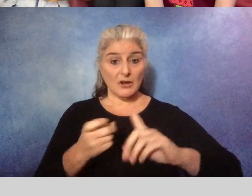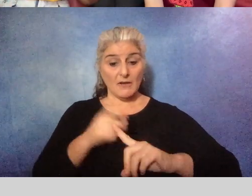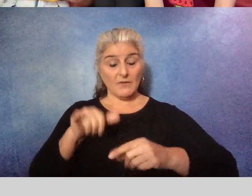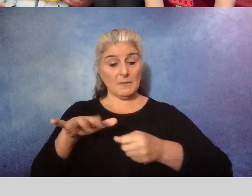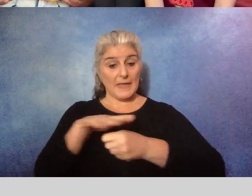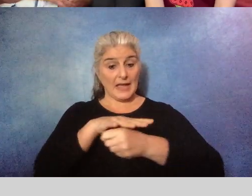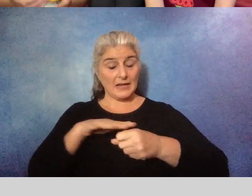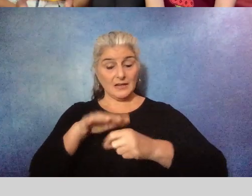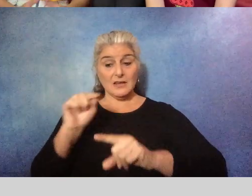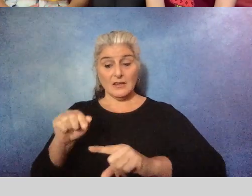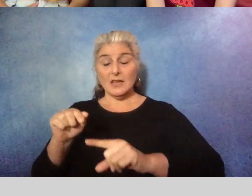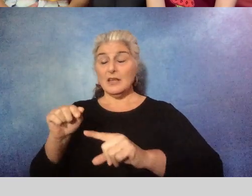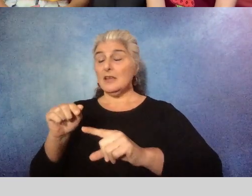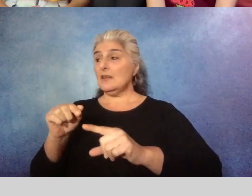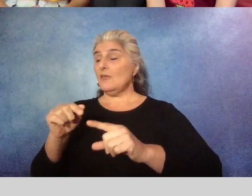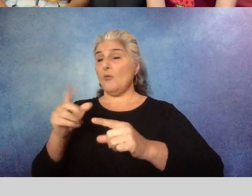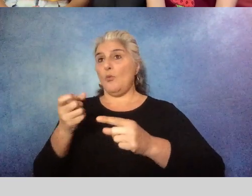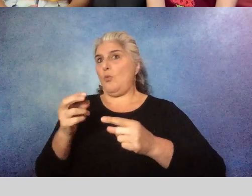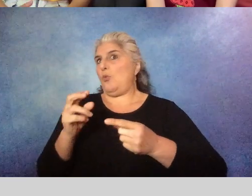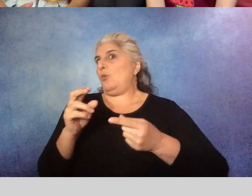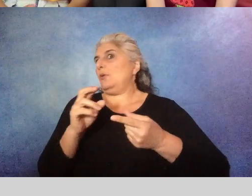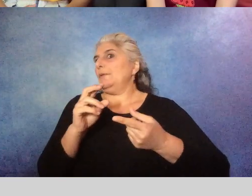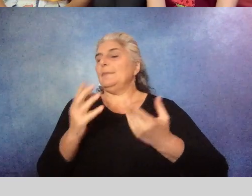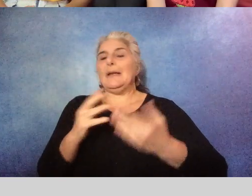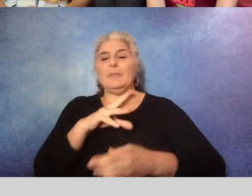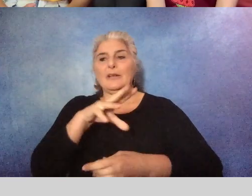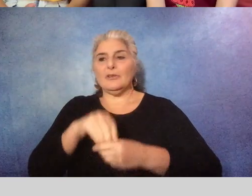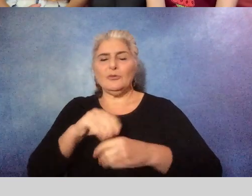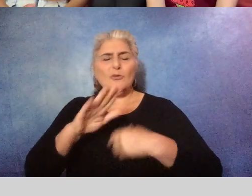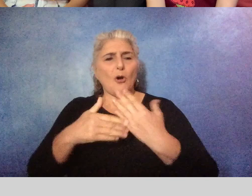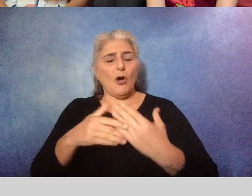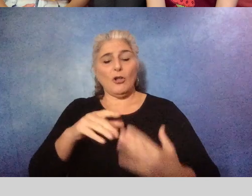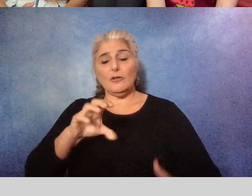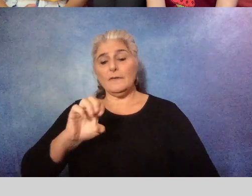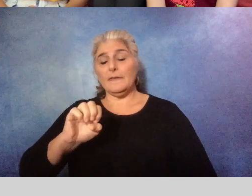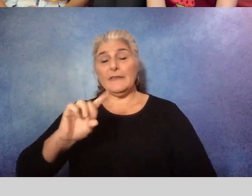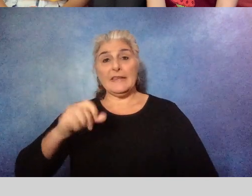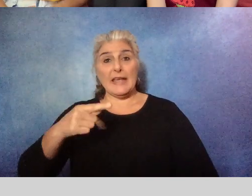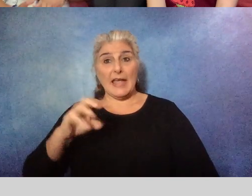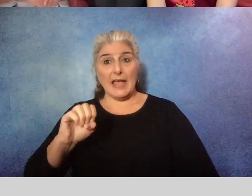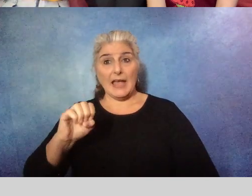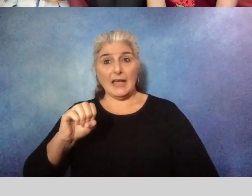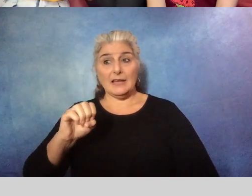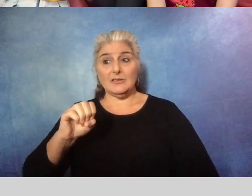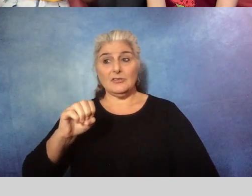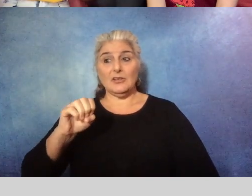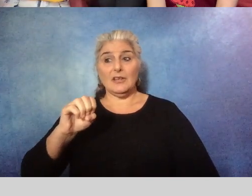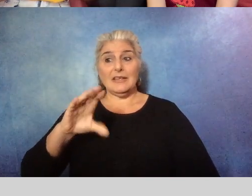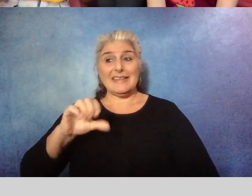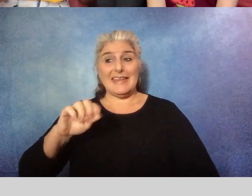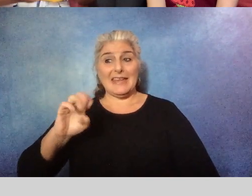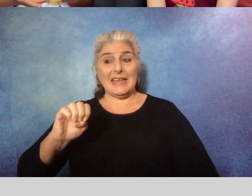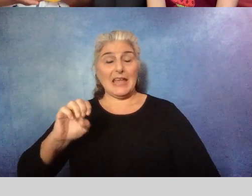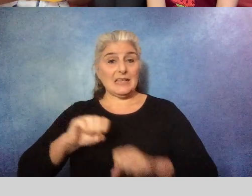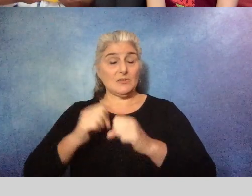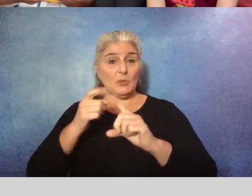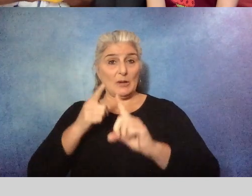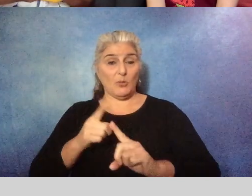From that to all of the edge cases breakpoints that I found out in the development